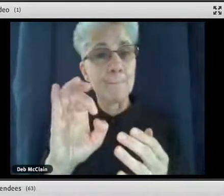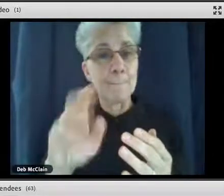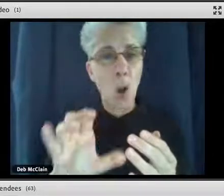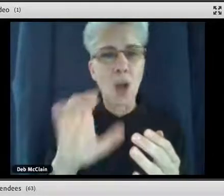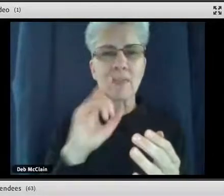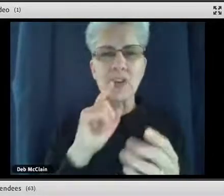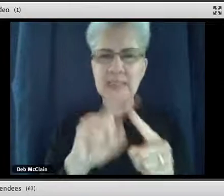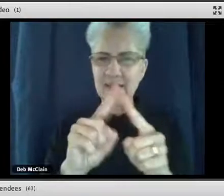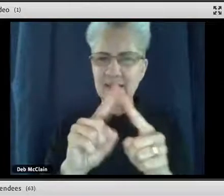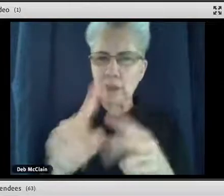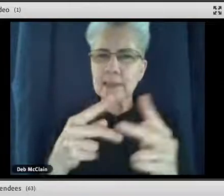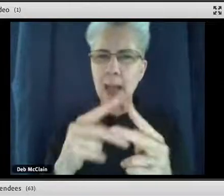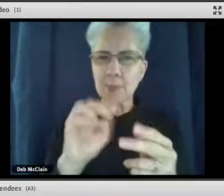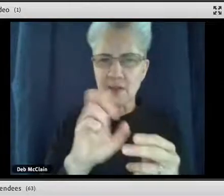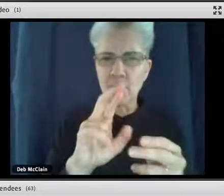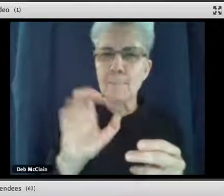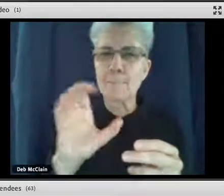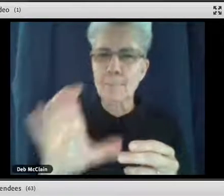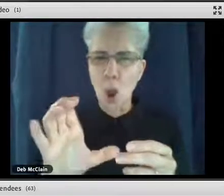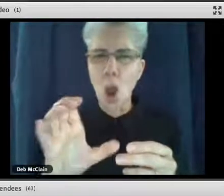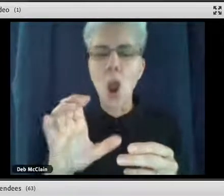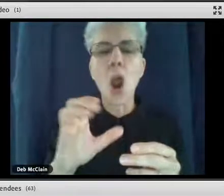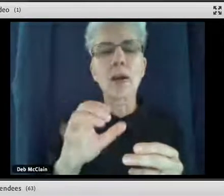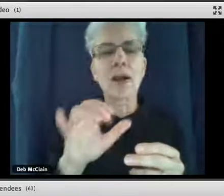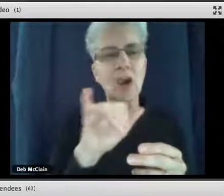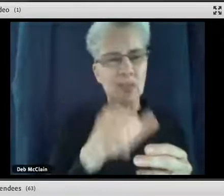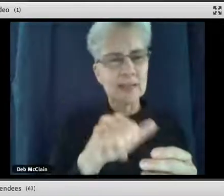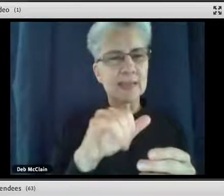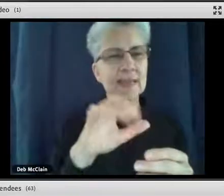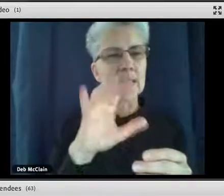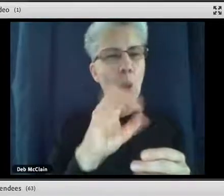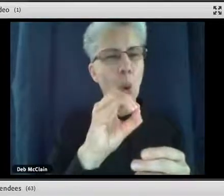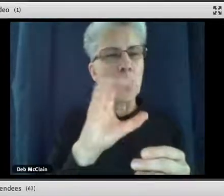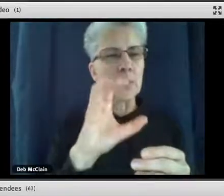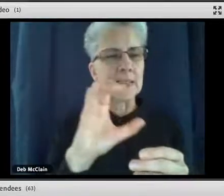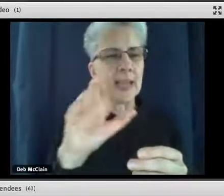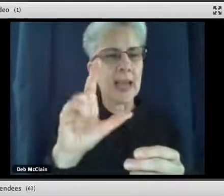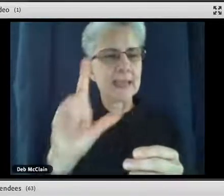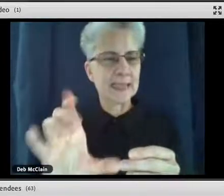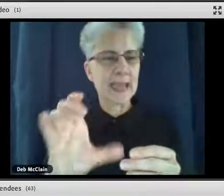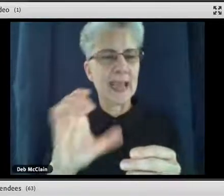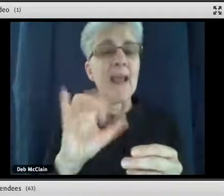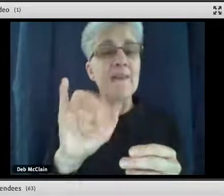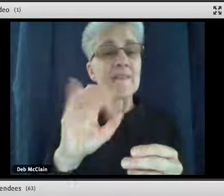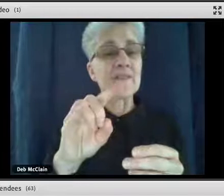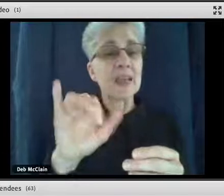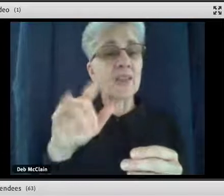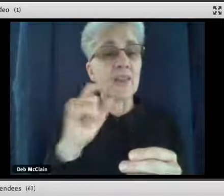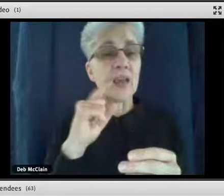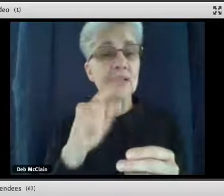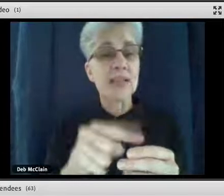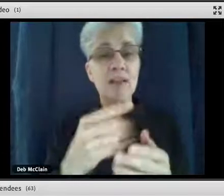I guess there's different types of MARC. And this is OCLC MARC. OCLC fixed fields consist of elements